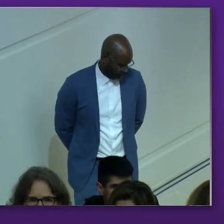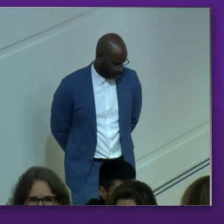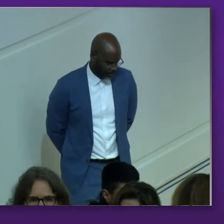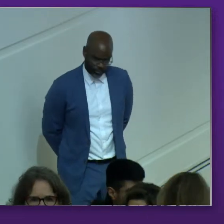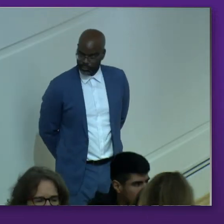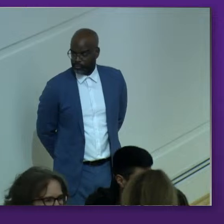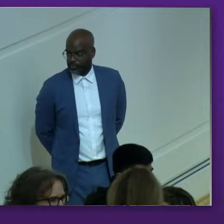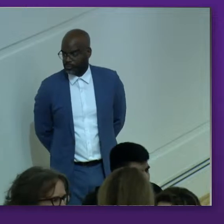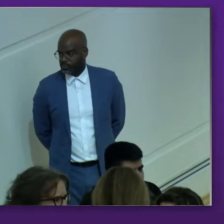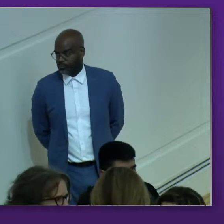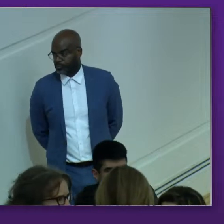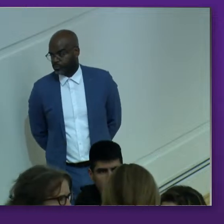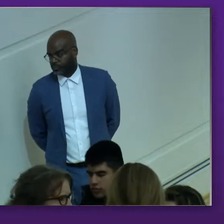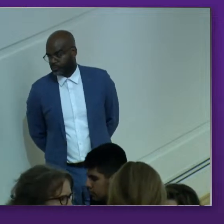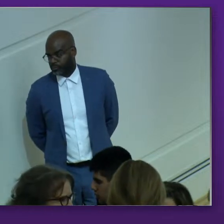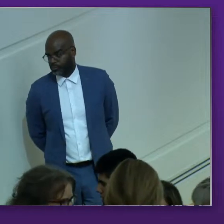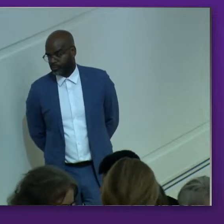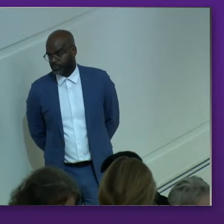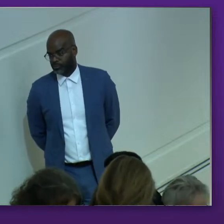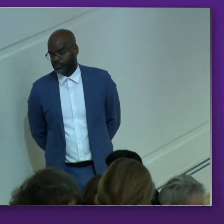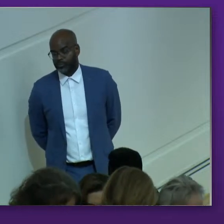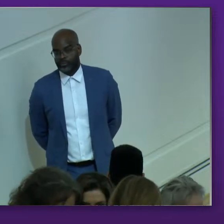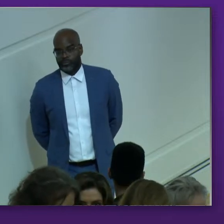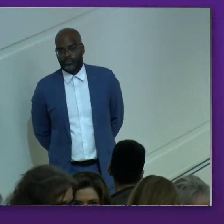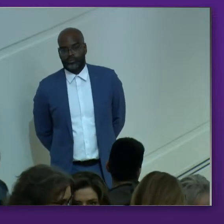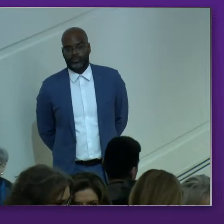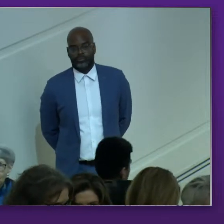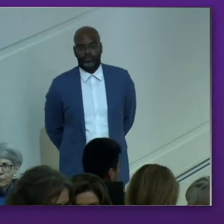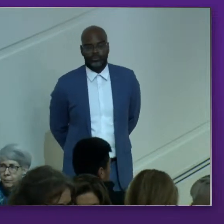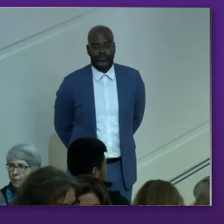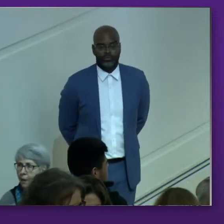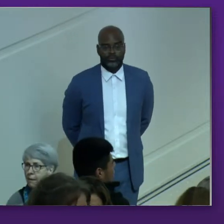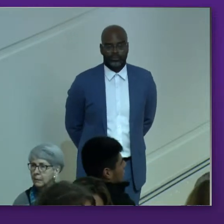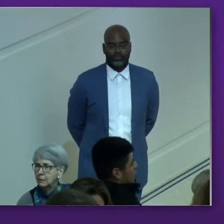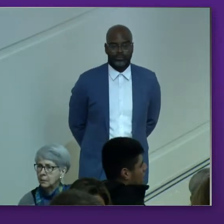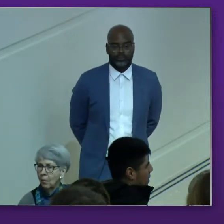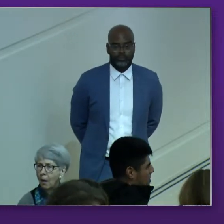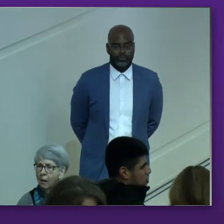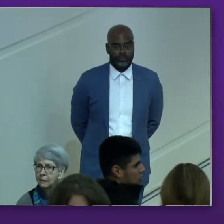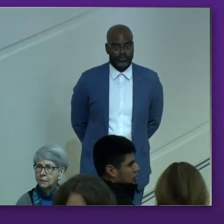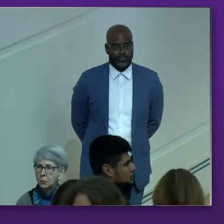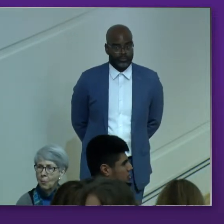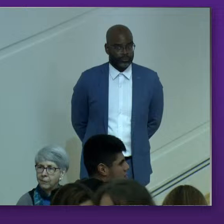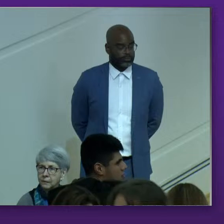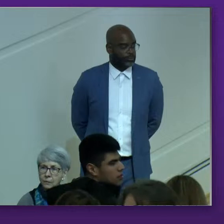DEVELOPMENT. SOME COMMUNITY MEMBERS OR ANY STUDENT THAT COMES TO THAT